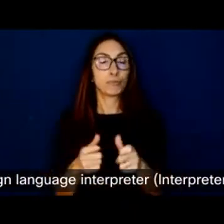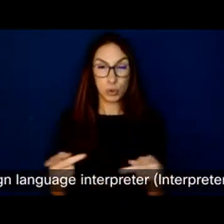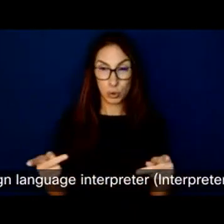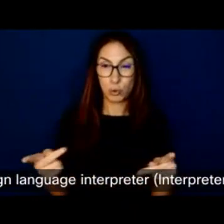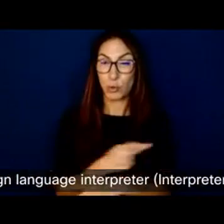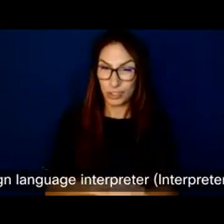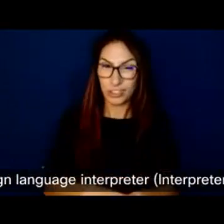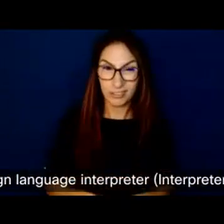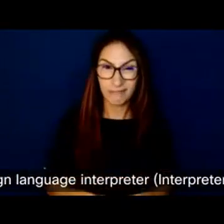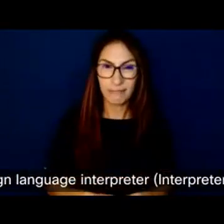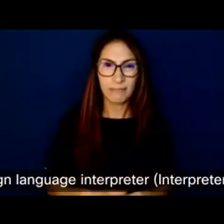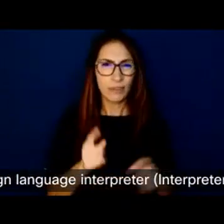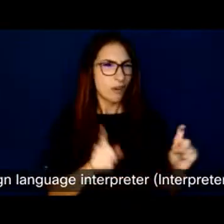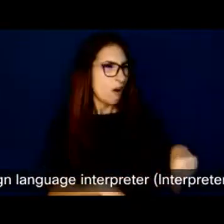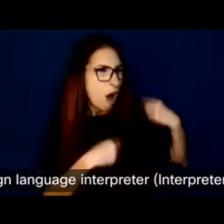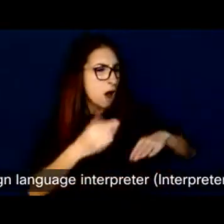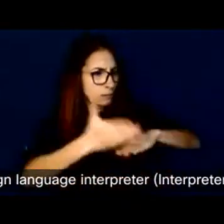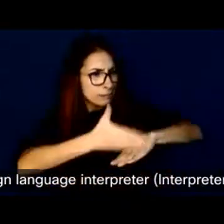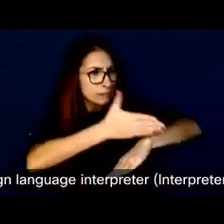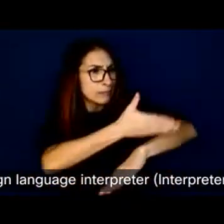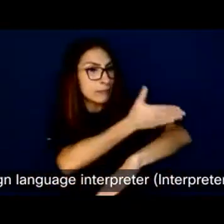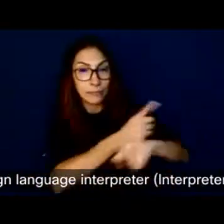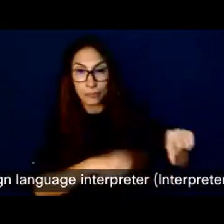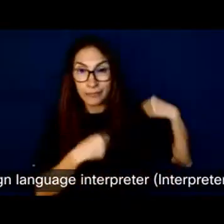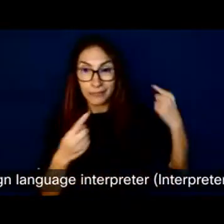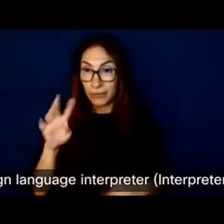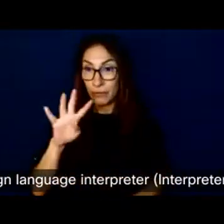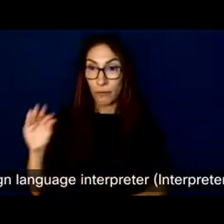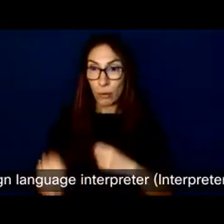made so much progress over the last 40 years. It would be a